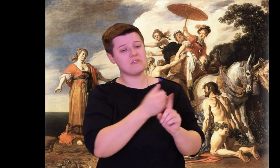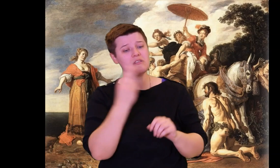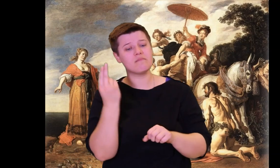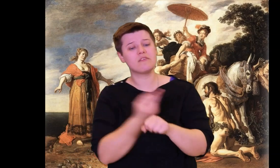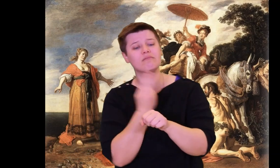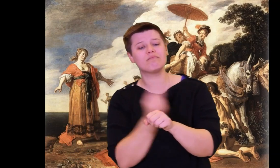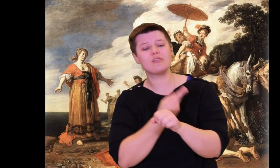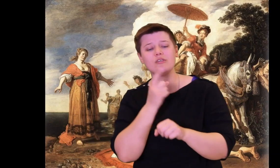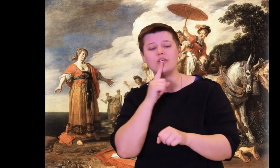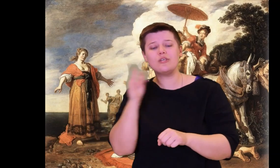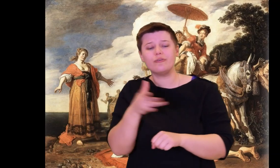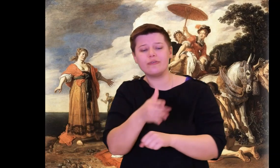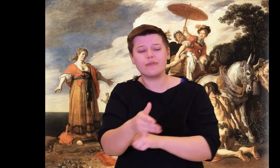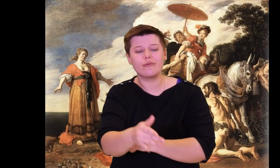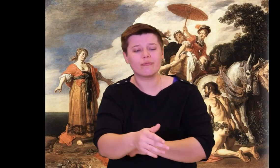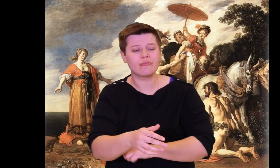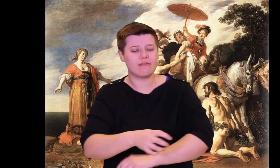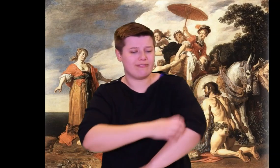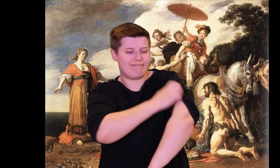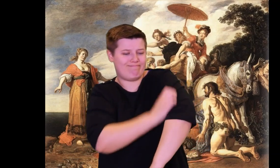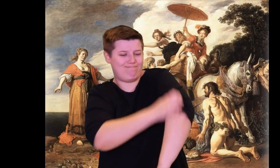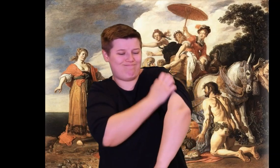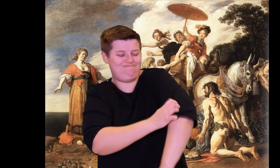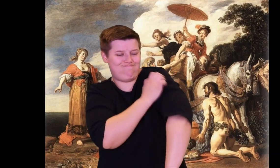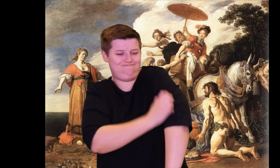and wash the crusty sea salt from his hair.